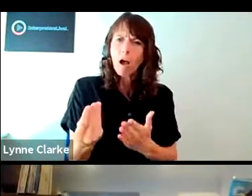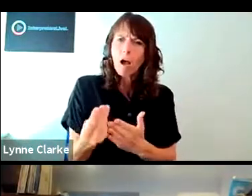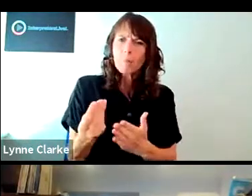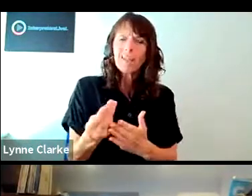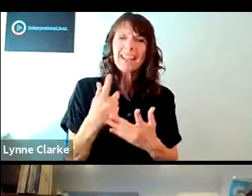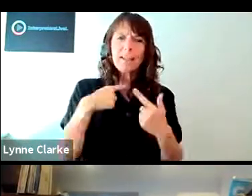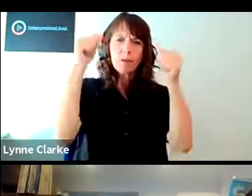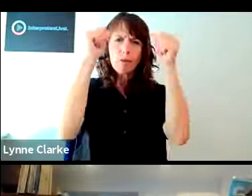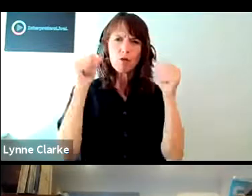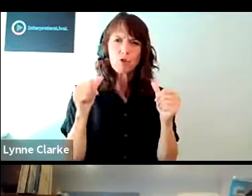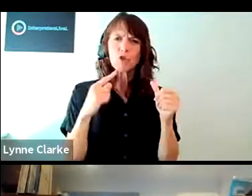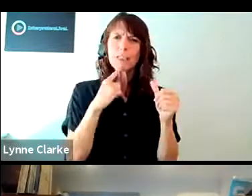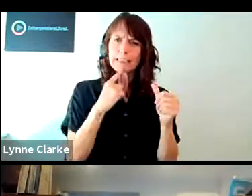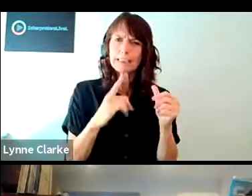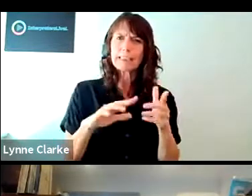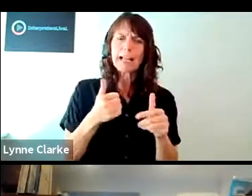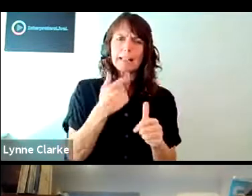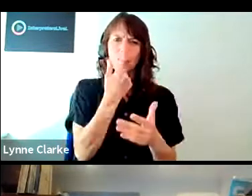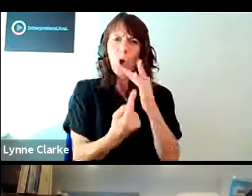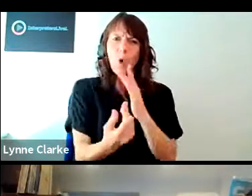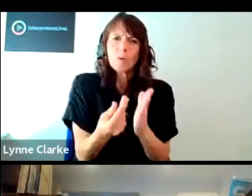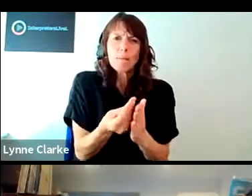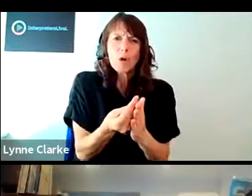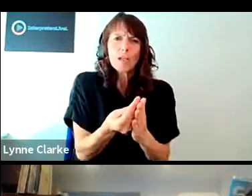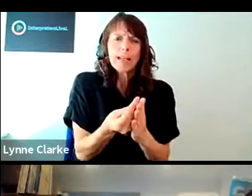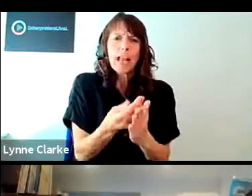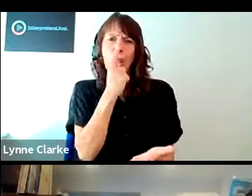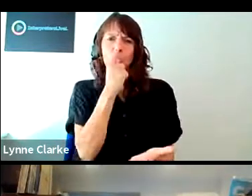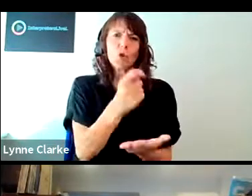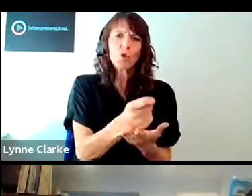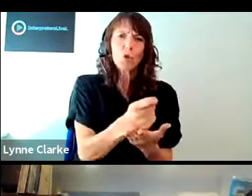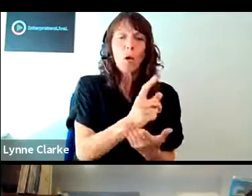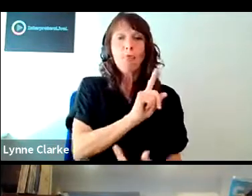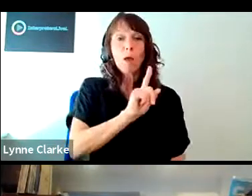standing with that now. You're not just going to sue them and walk away. And the website's